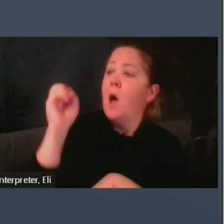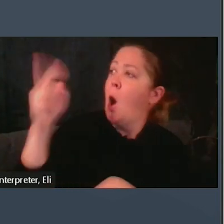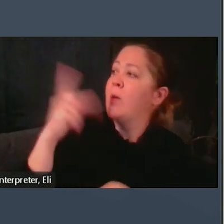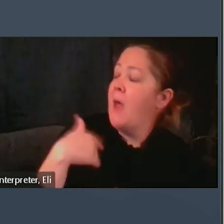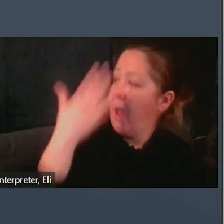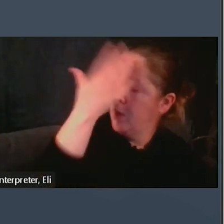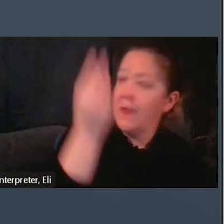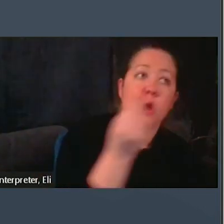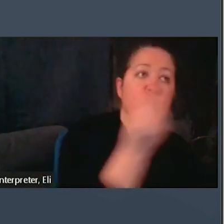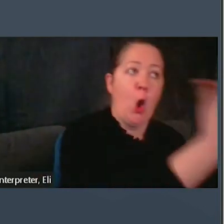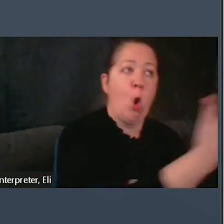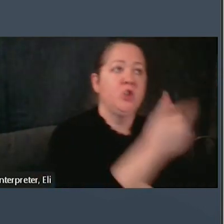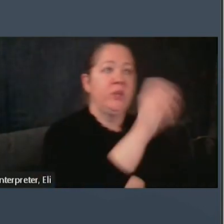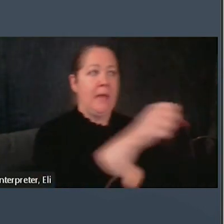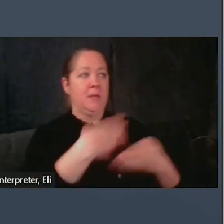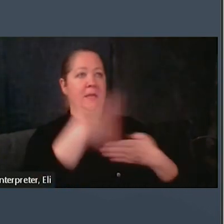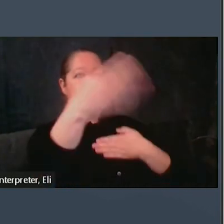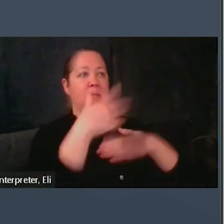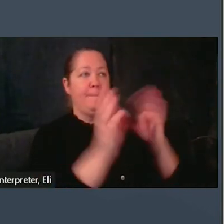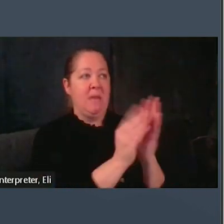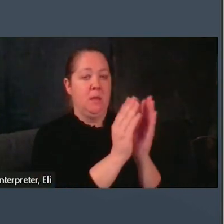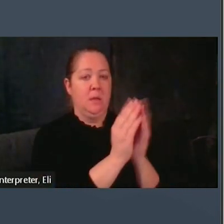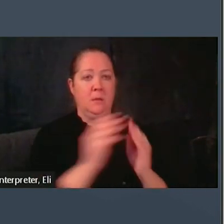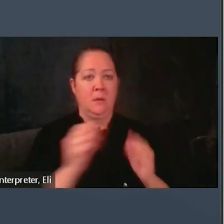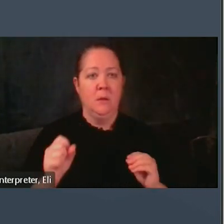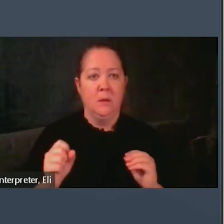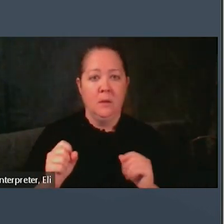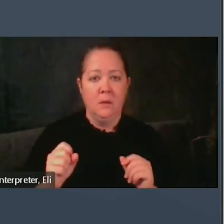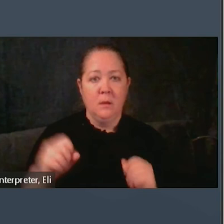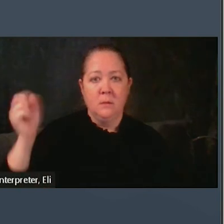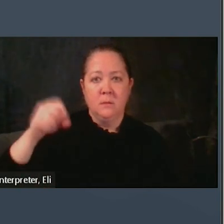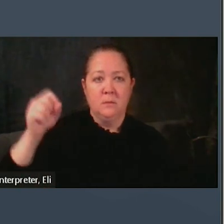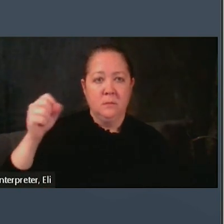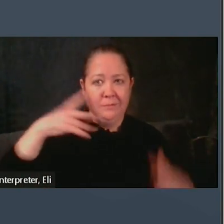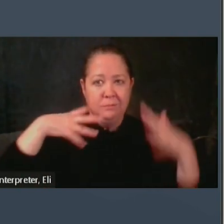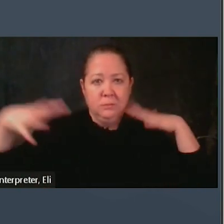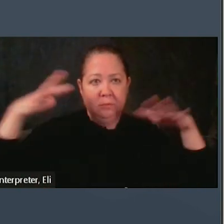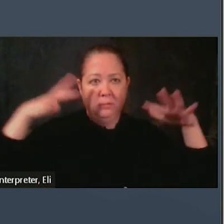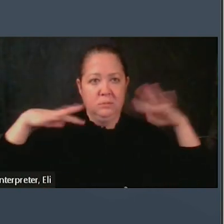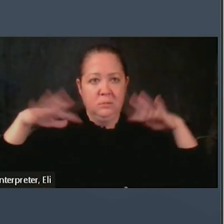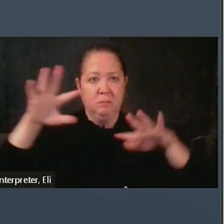Okay. I'll tell her she can, she can do that at the next meeting, But she's got to do it within the deadline of the next meeting. Okay.